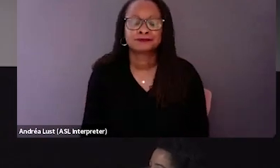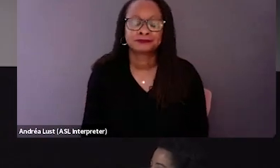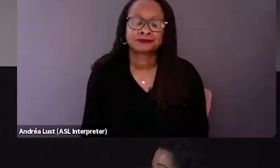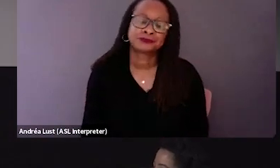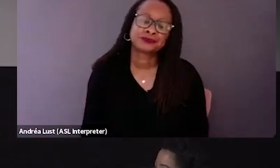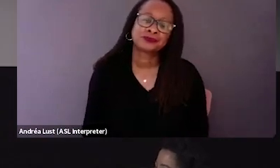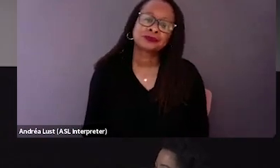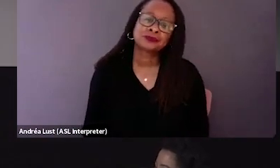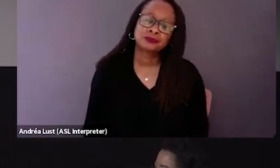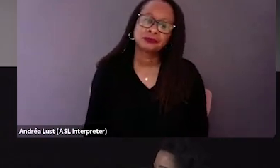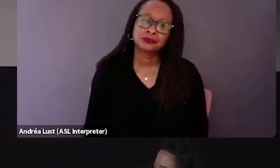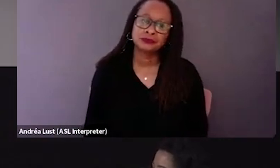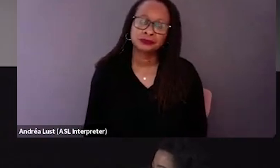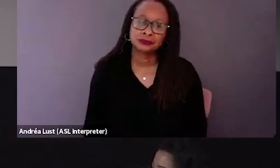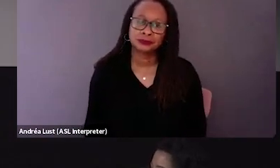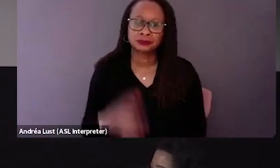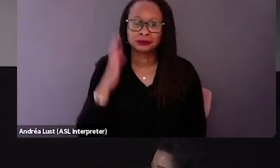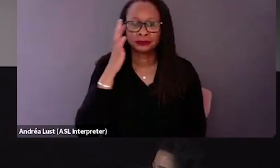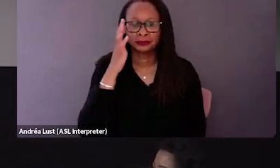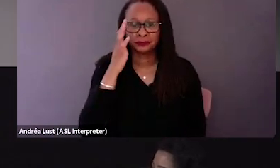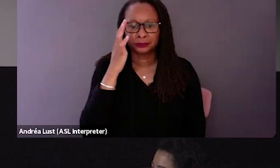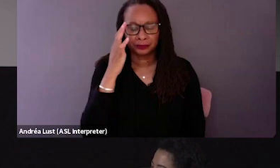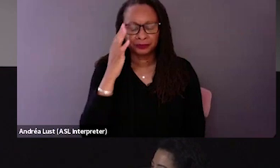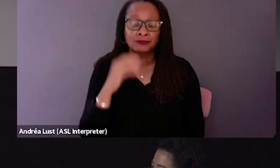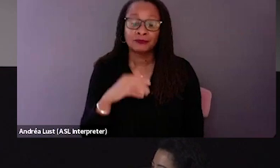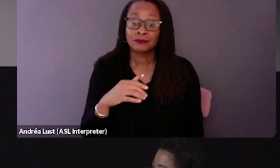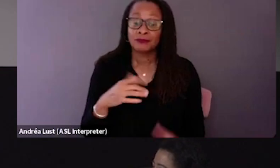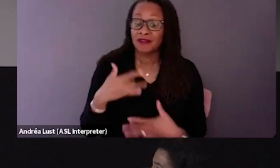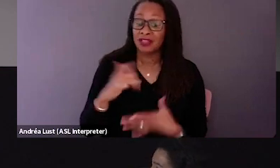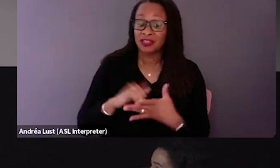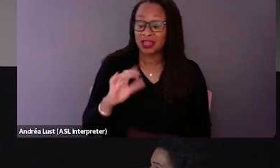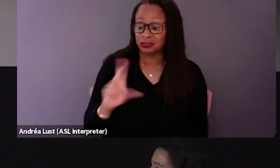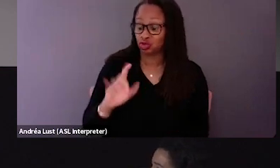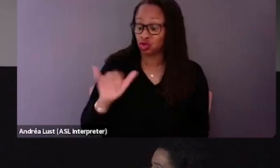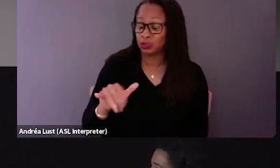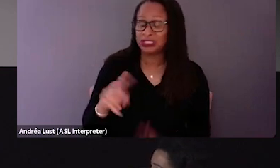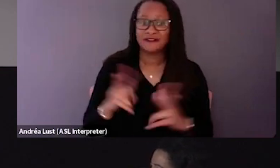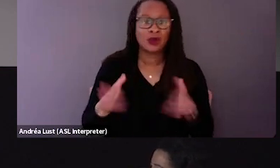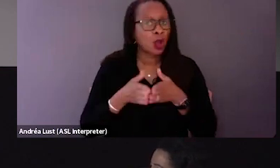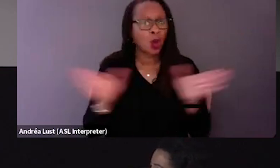I get the feeling that, you know, having seen this movie and just from what I've heard, Judy is a very outgoing, open person,